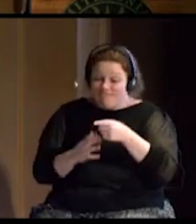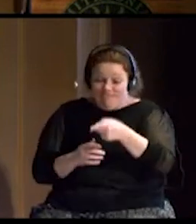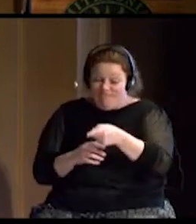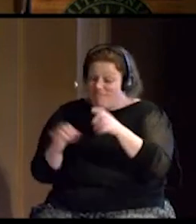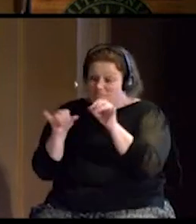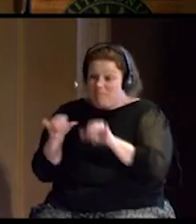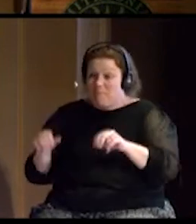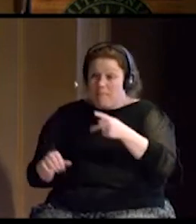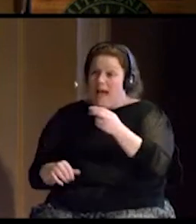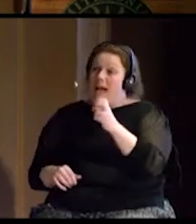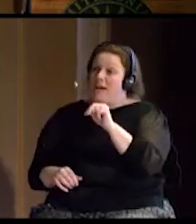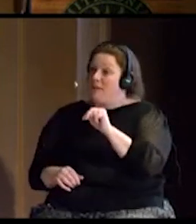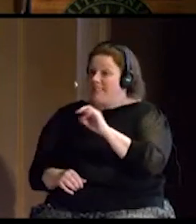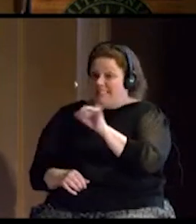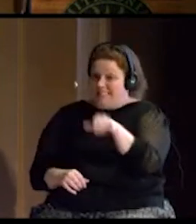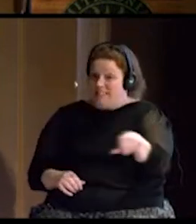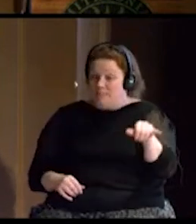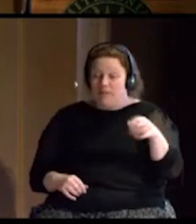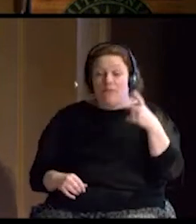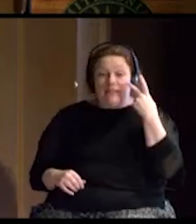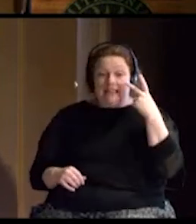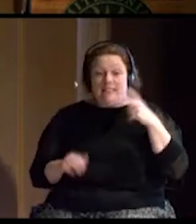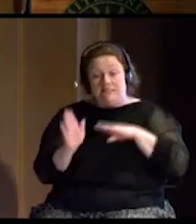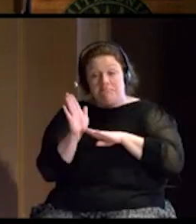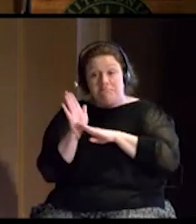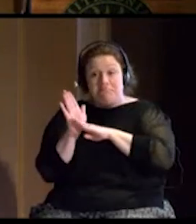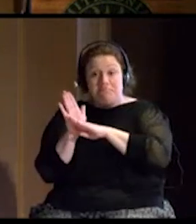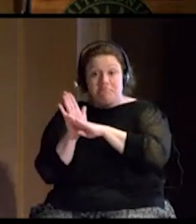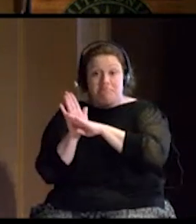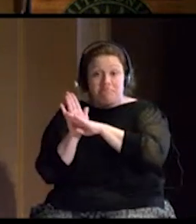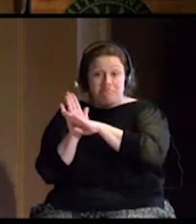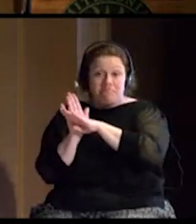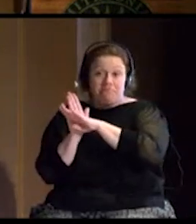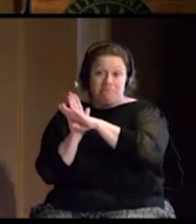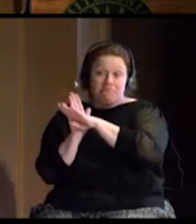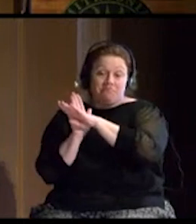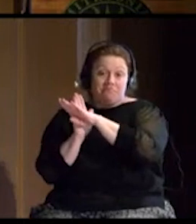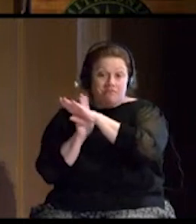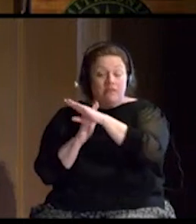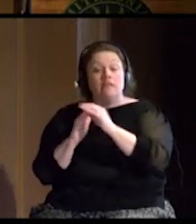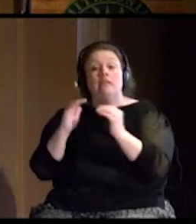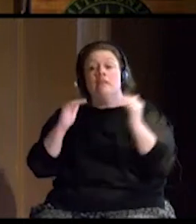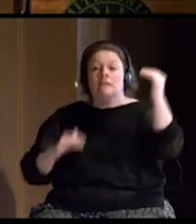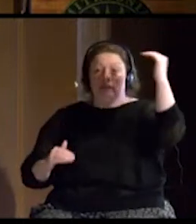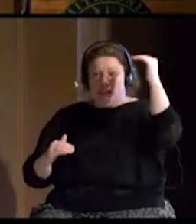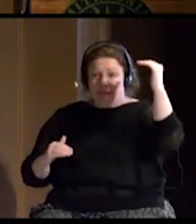We see this steep increase in body plan disparity after the K-Pg.